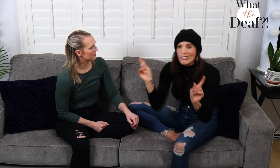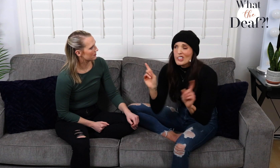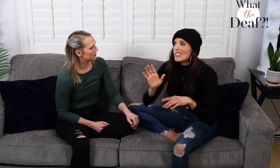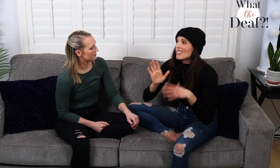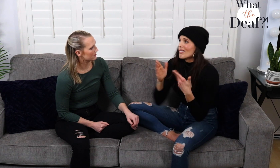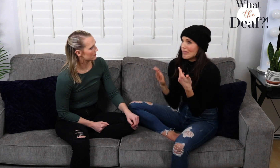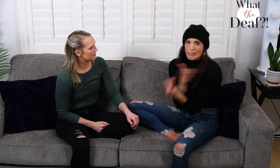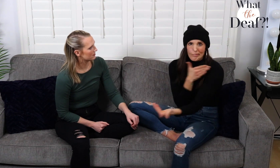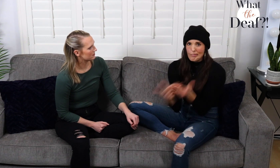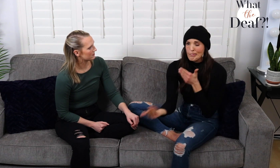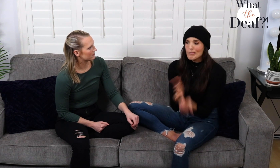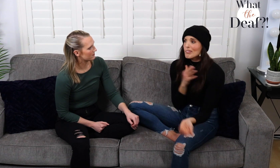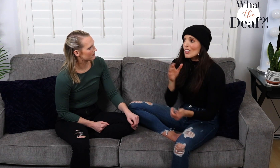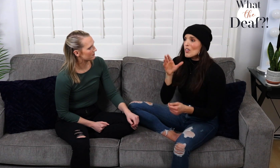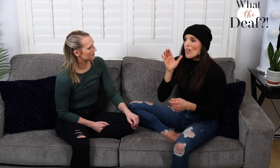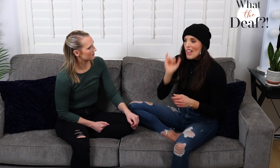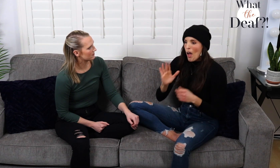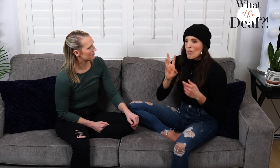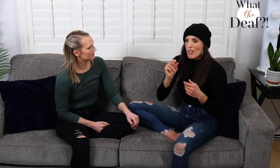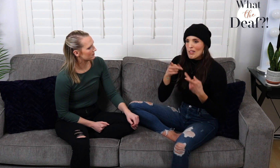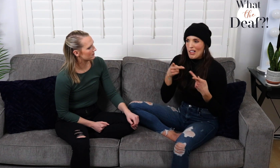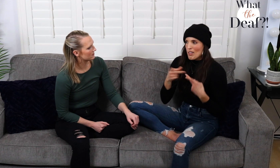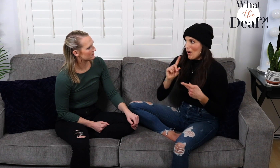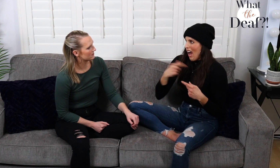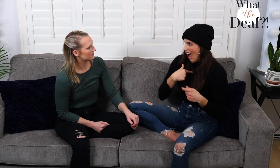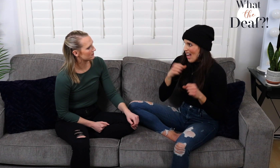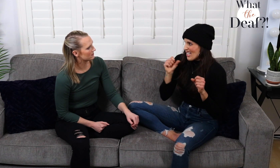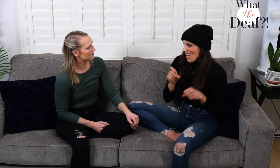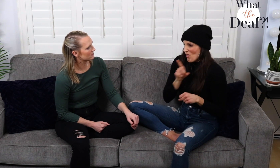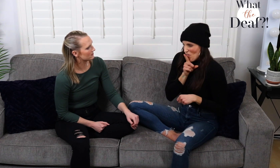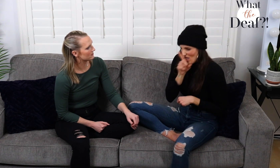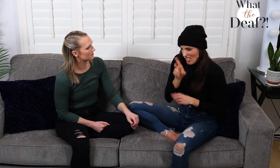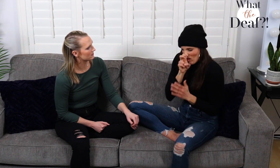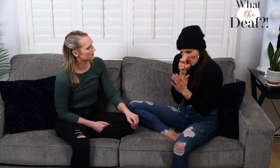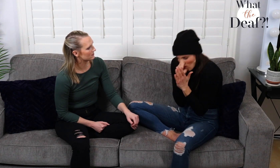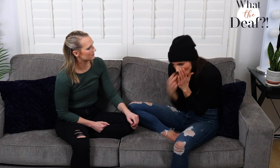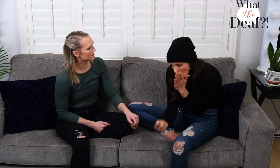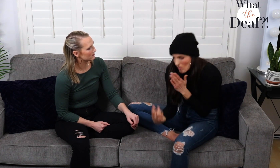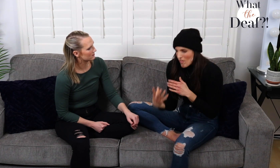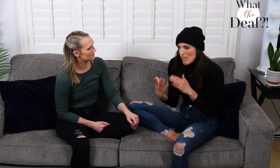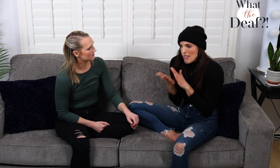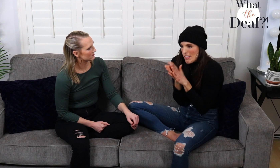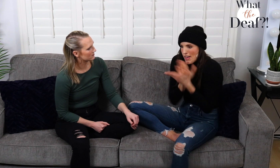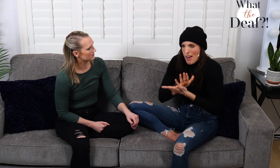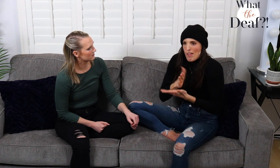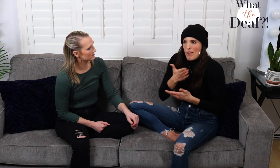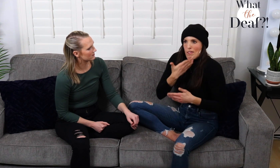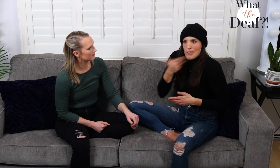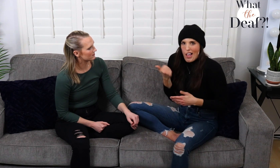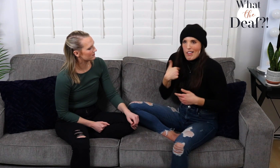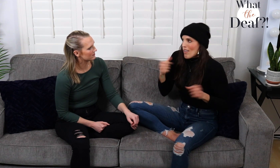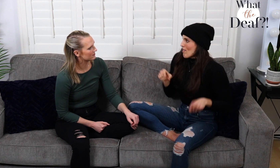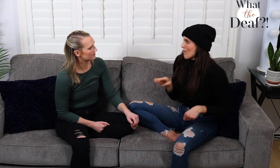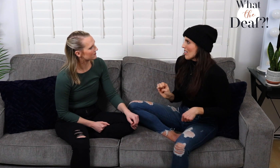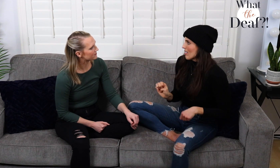language, it did not matter. So that was a place where I can really invest all my energy and become the best